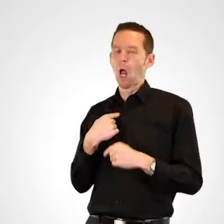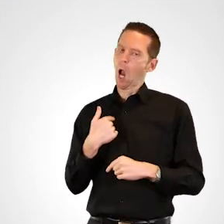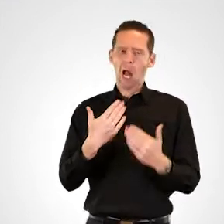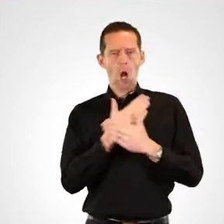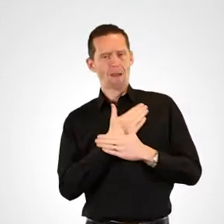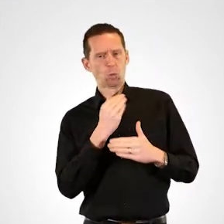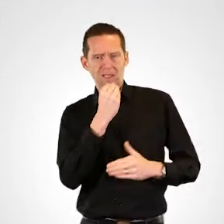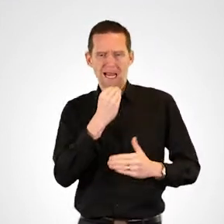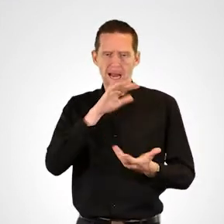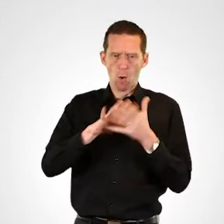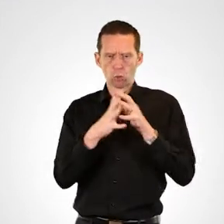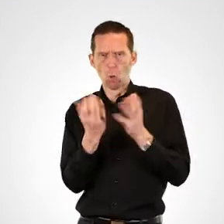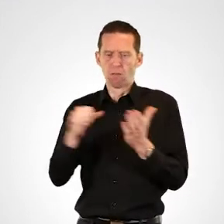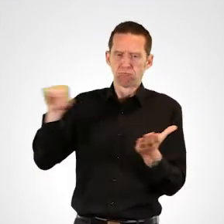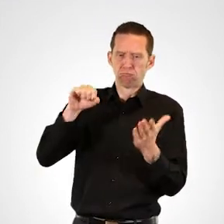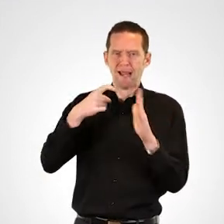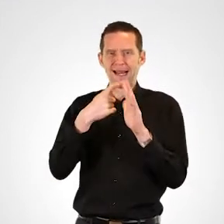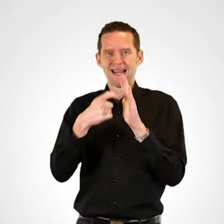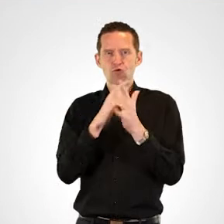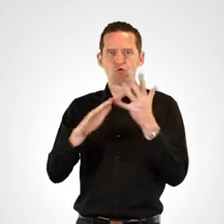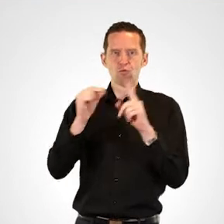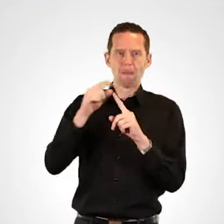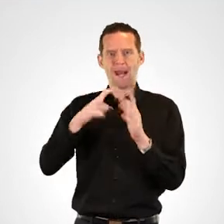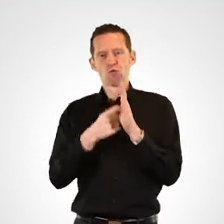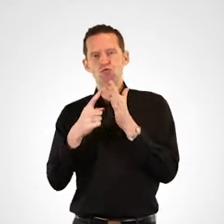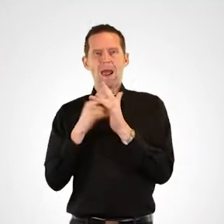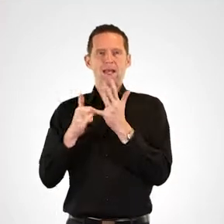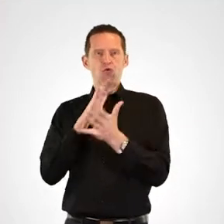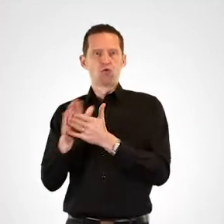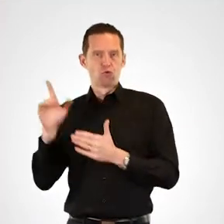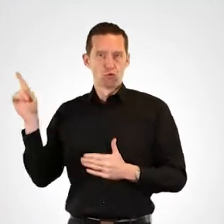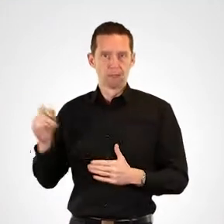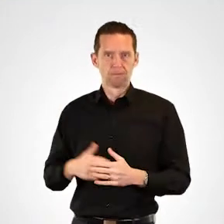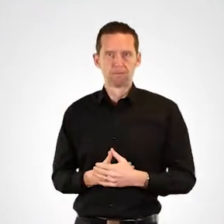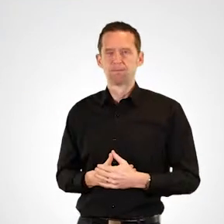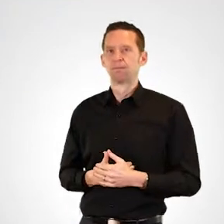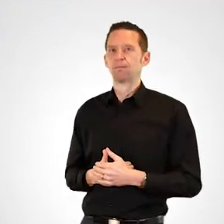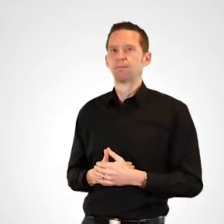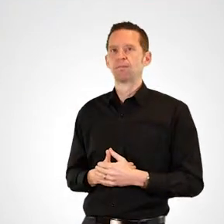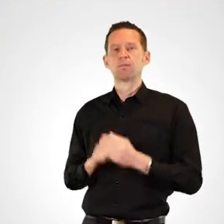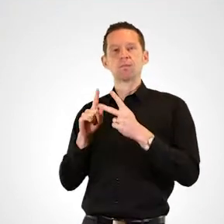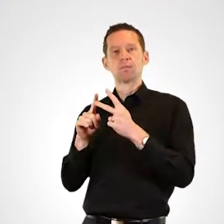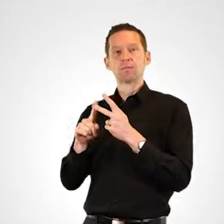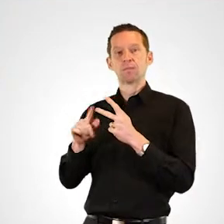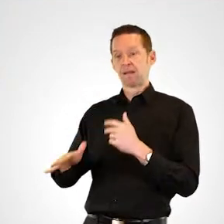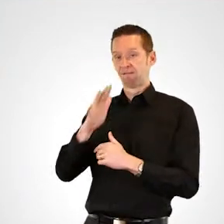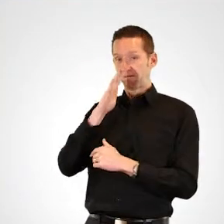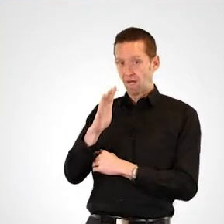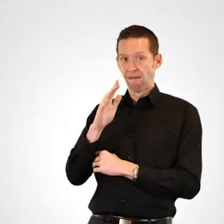"I love to eat hamburgers with ketchup and relish." And here's another piece written by a five-year-old hearing child.